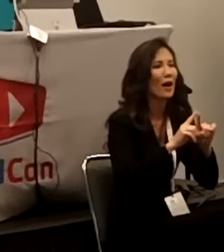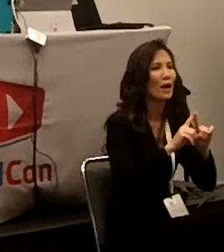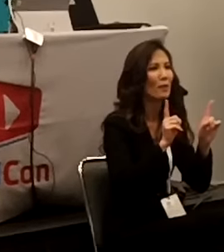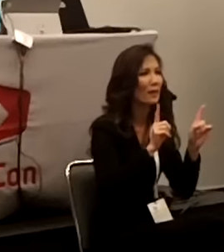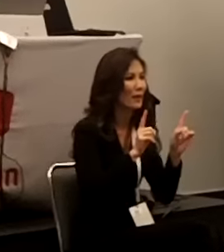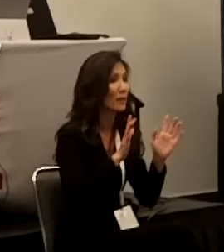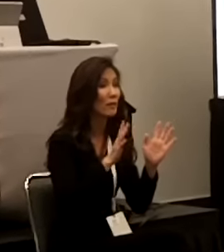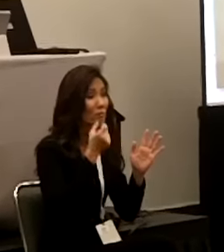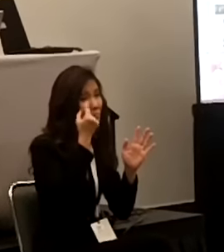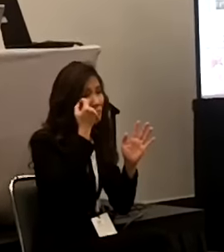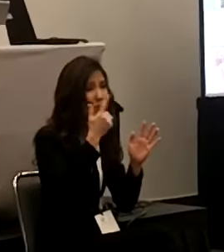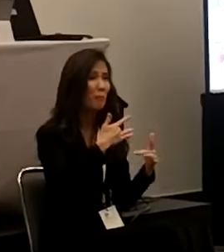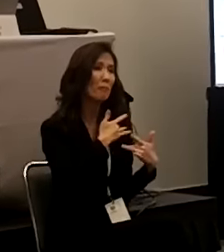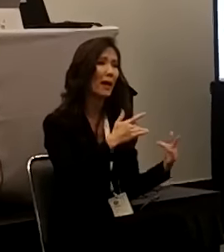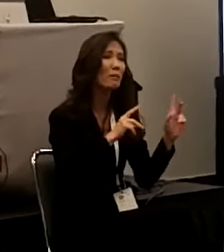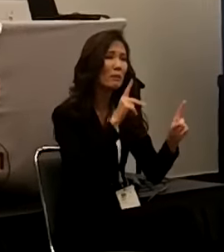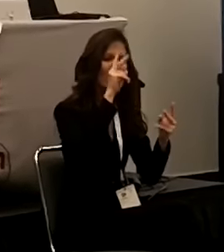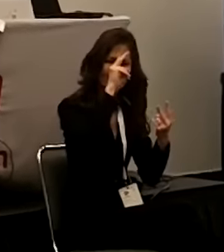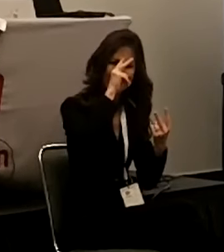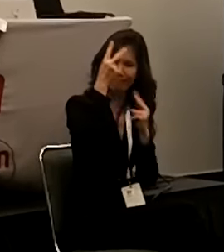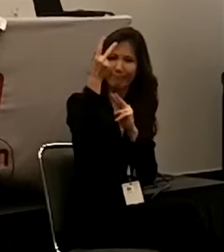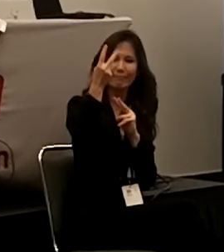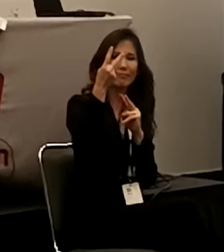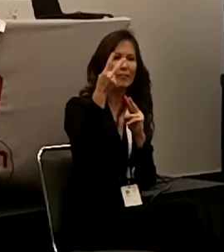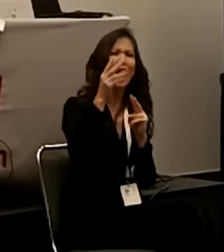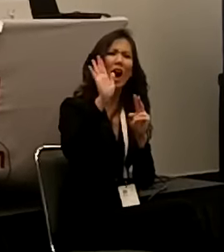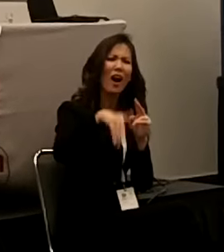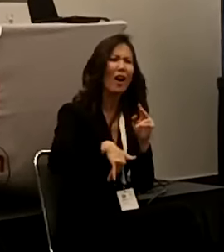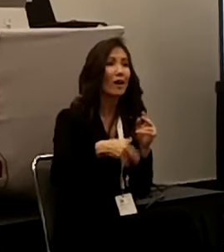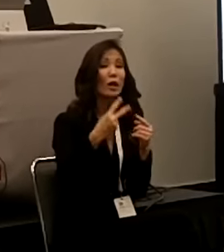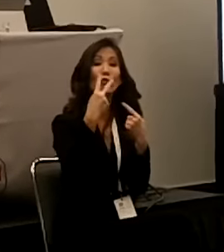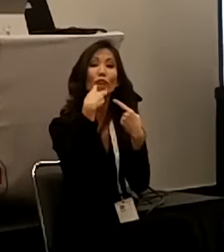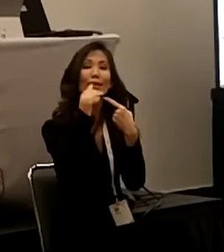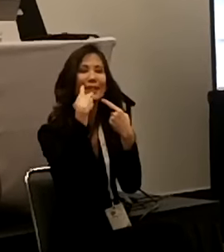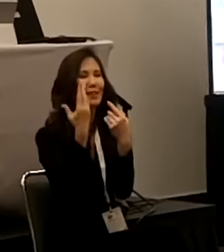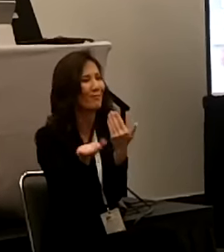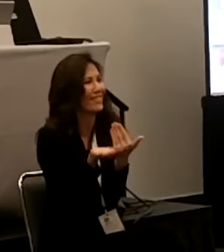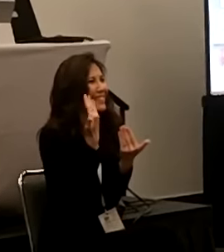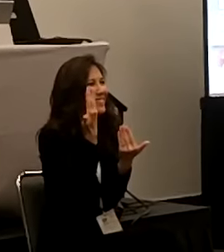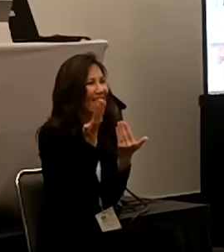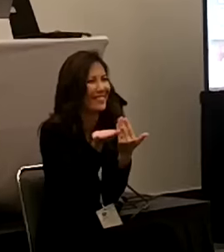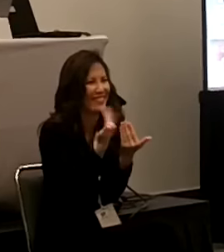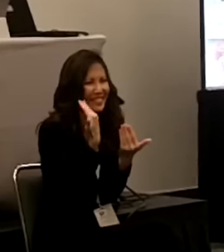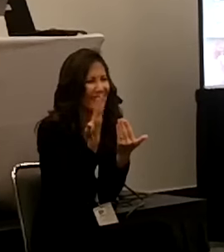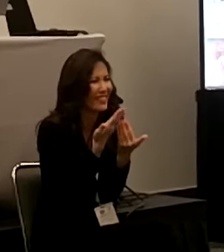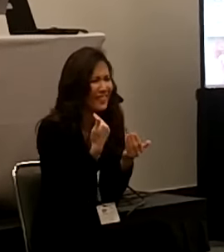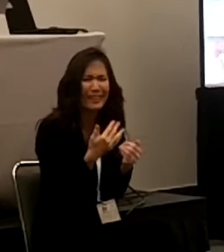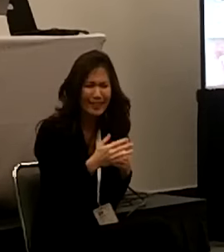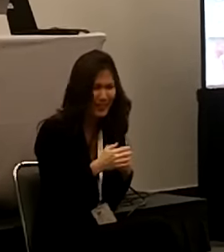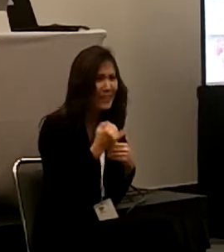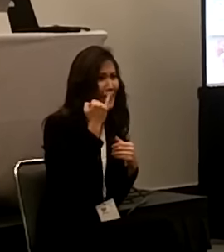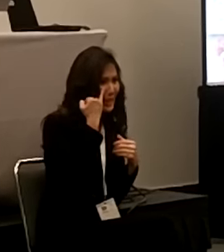It's a common misconception that people can read lips like a magical unicorn or something. And if that was true,